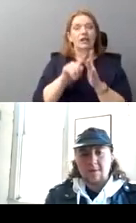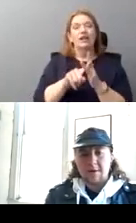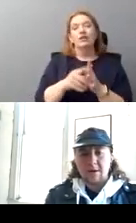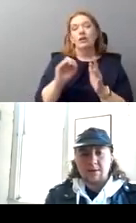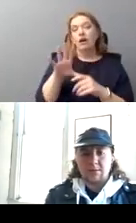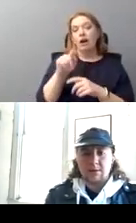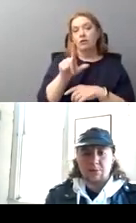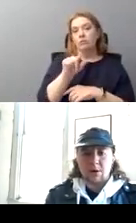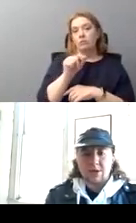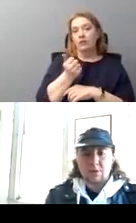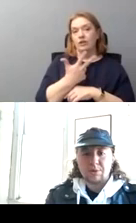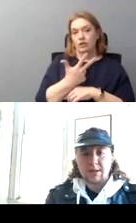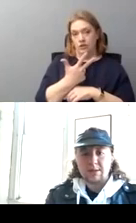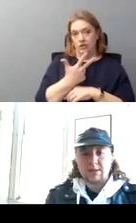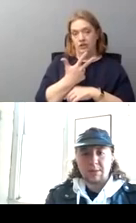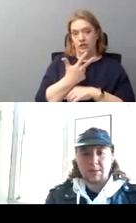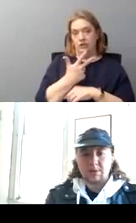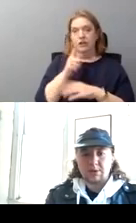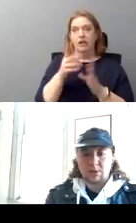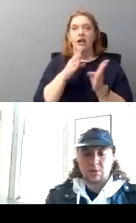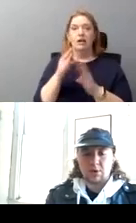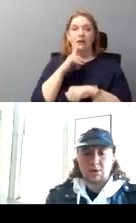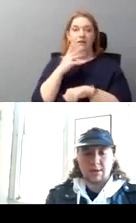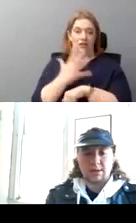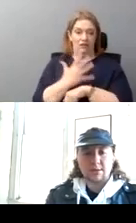five phases of the project were planned to stabilize and restore the former residents.